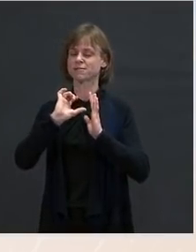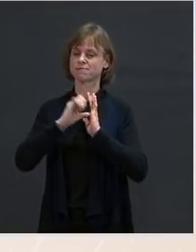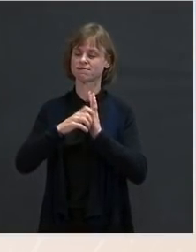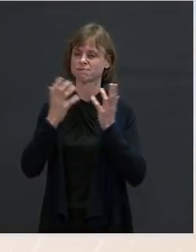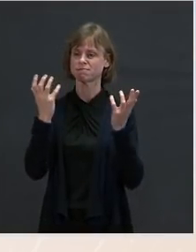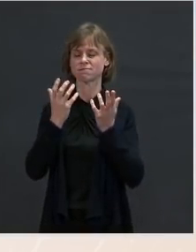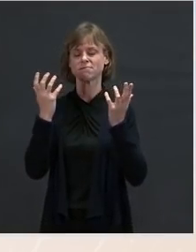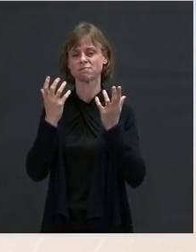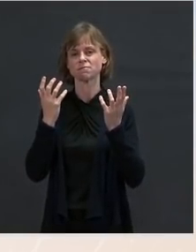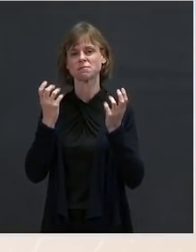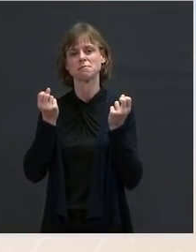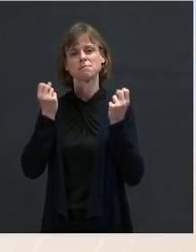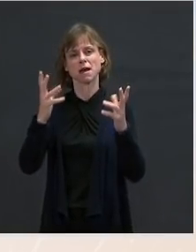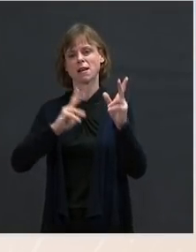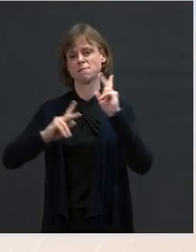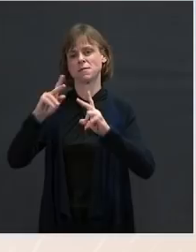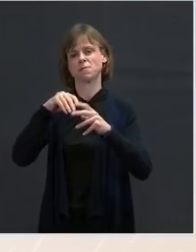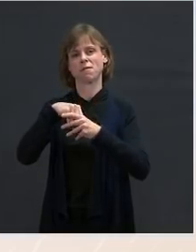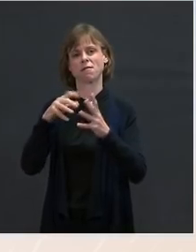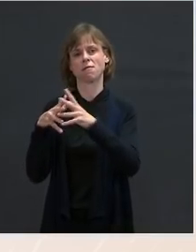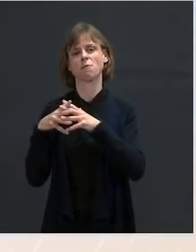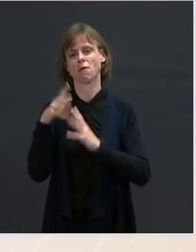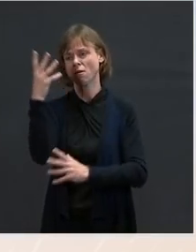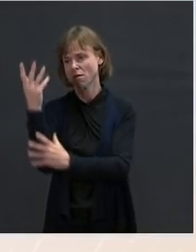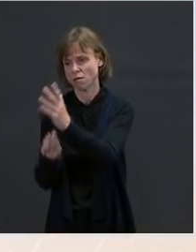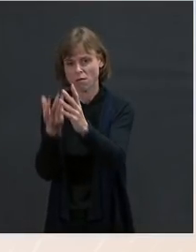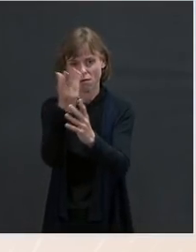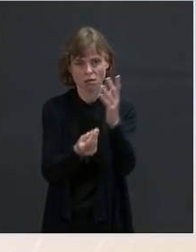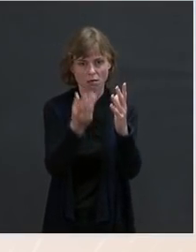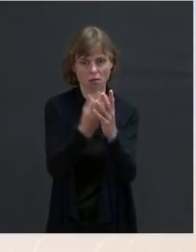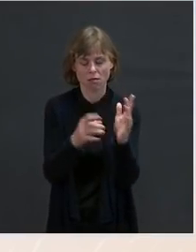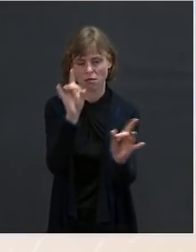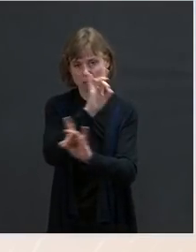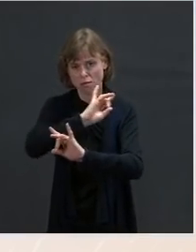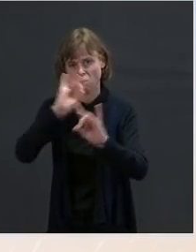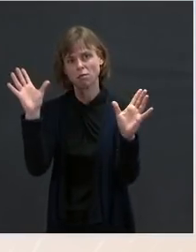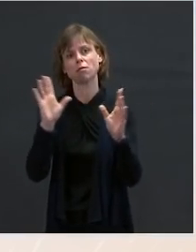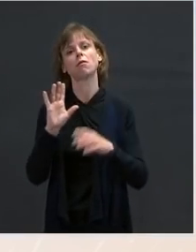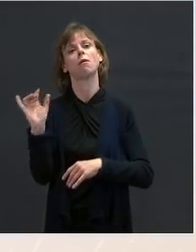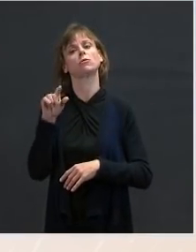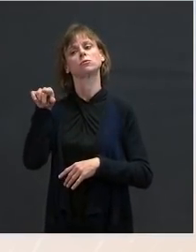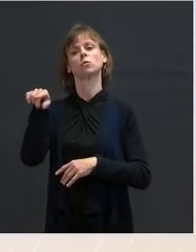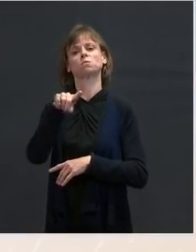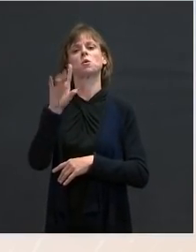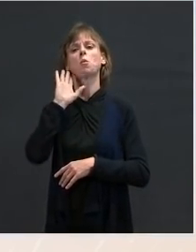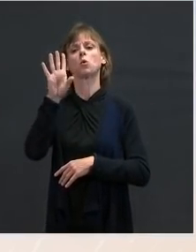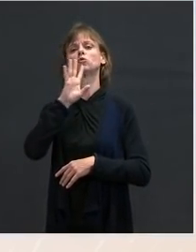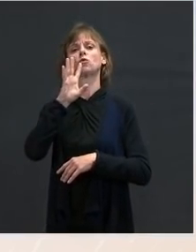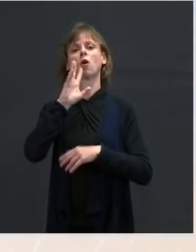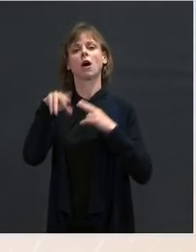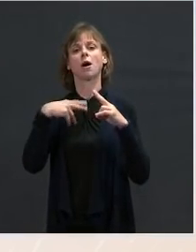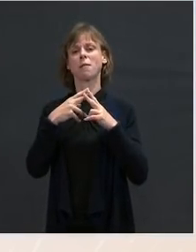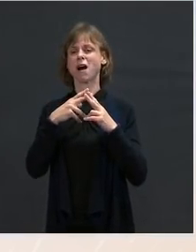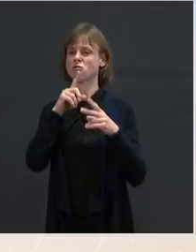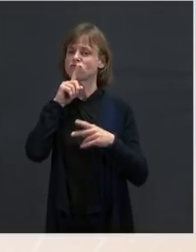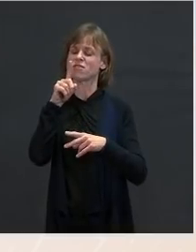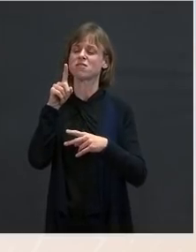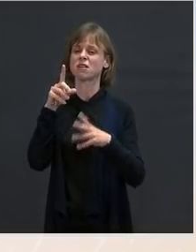and so many families across the country. He will also speak to the power of the American people to turn the tide on this pandemic by working together,